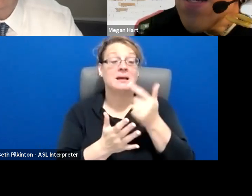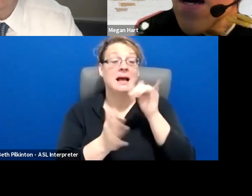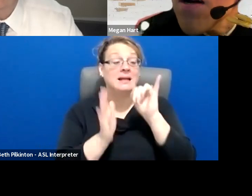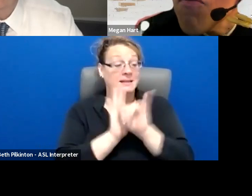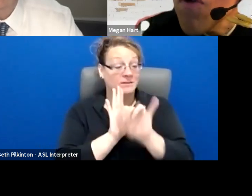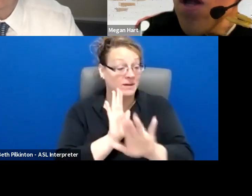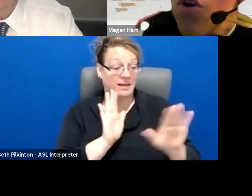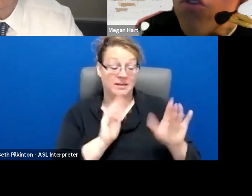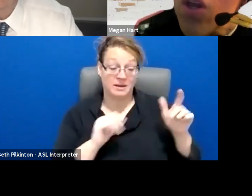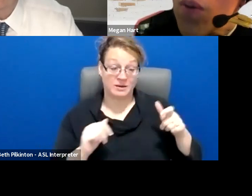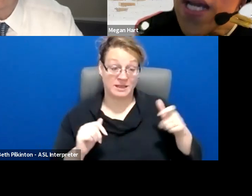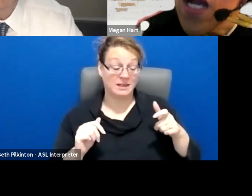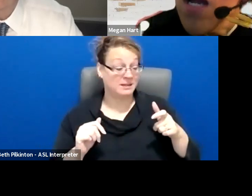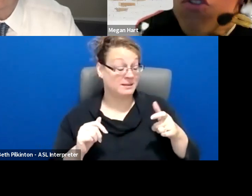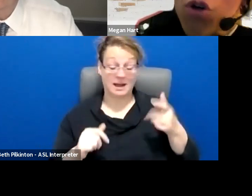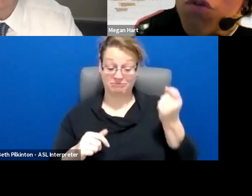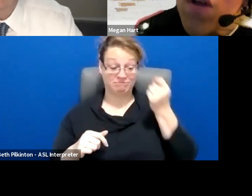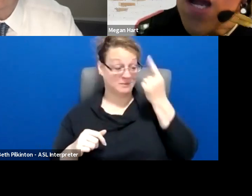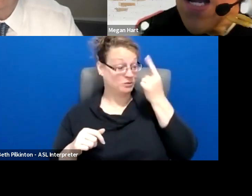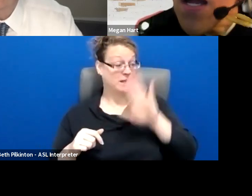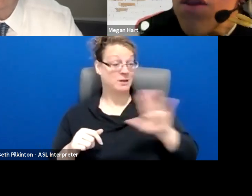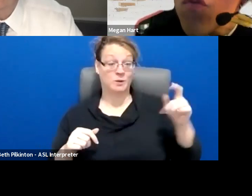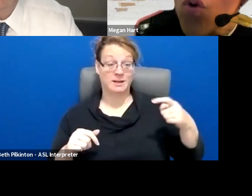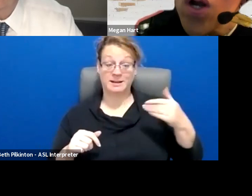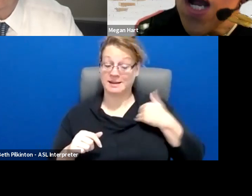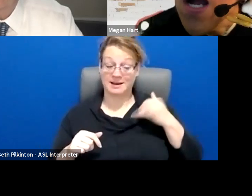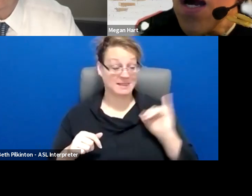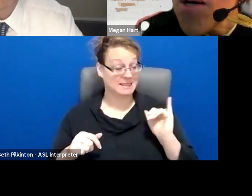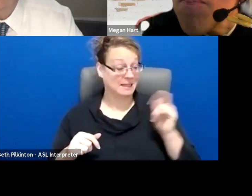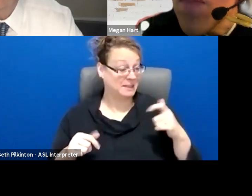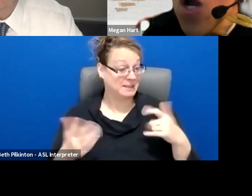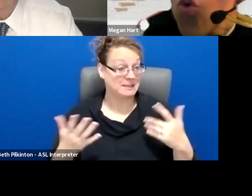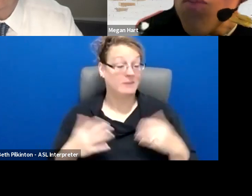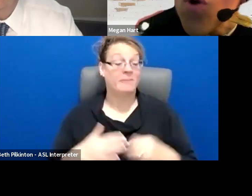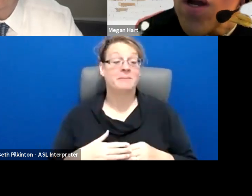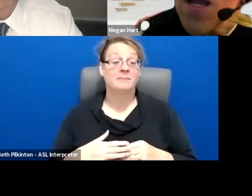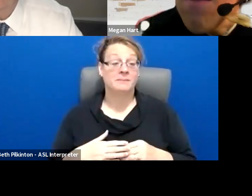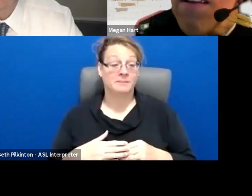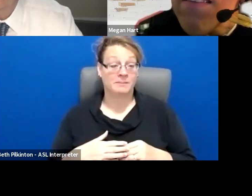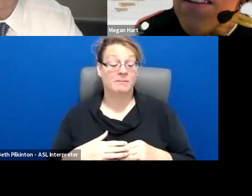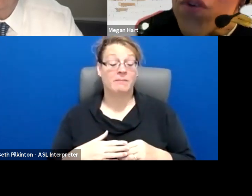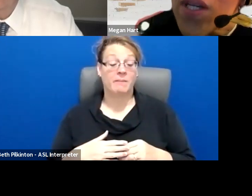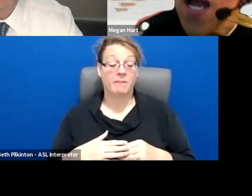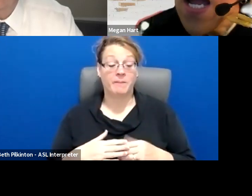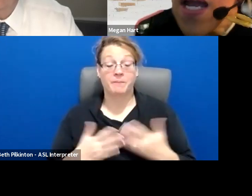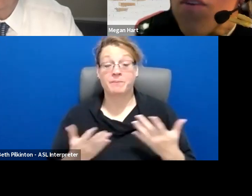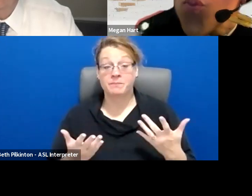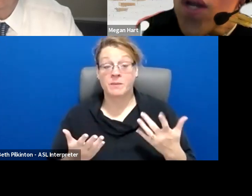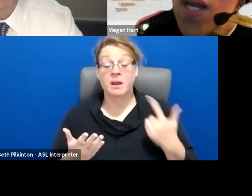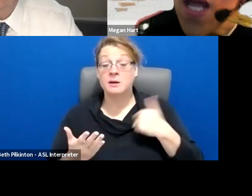We are able to build those relationships, make connections.